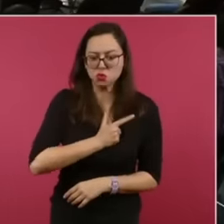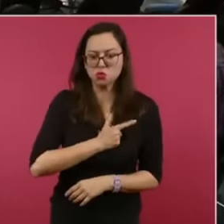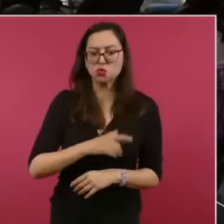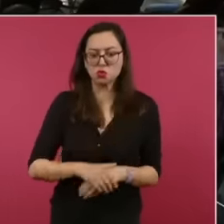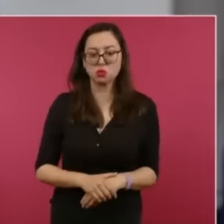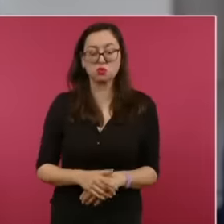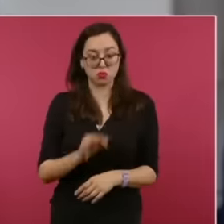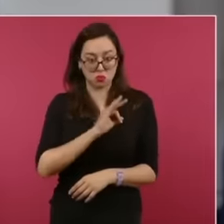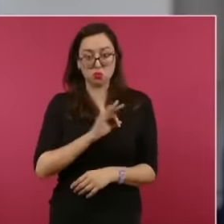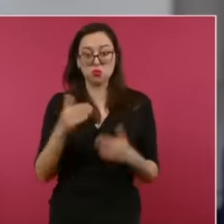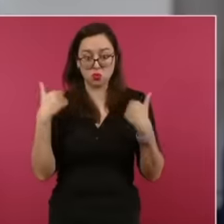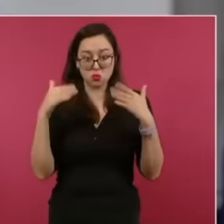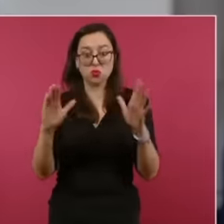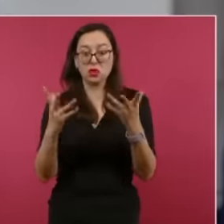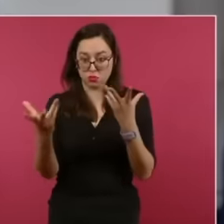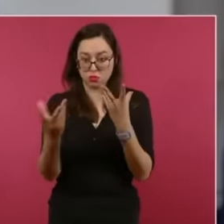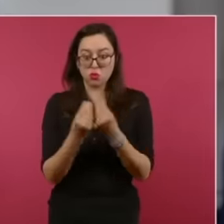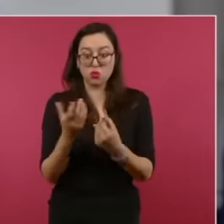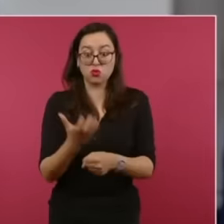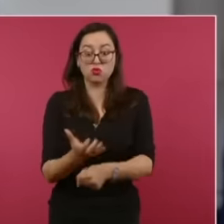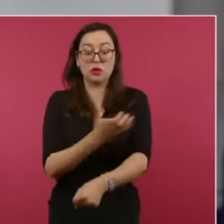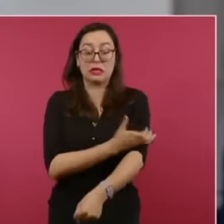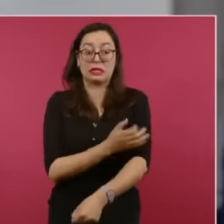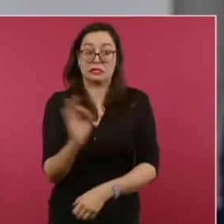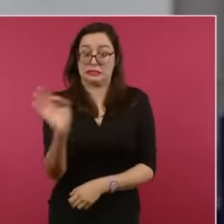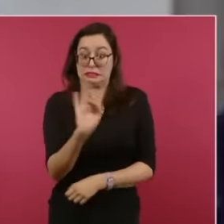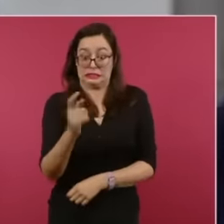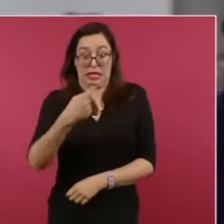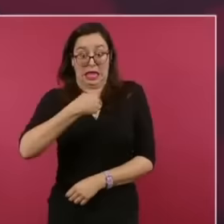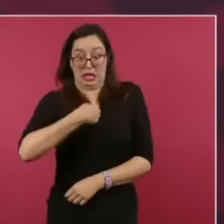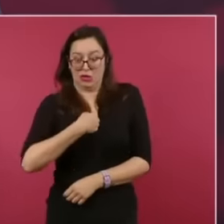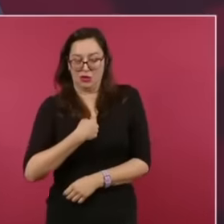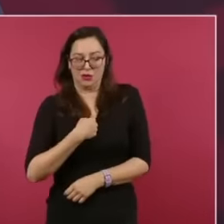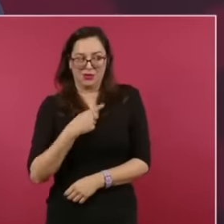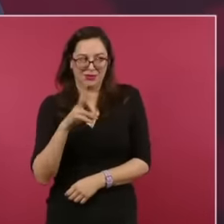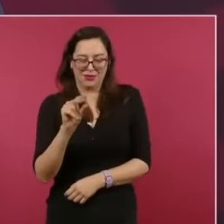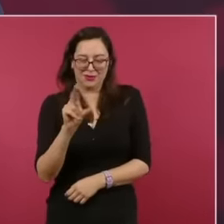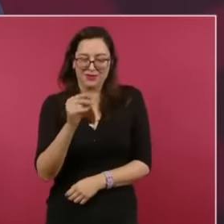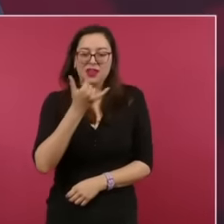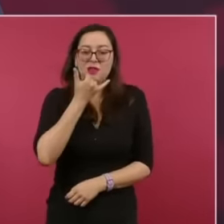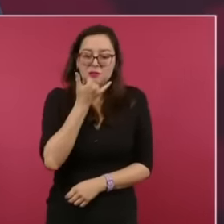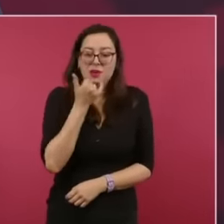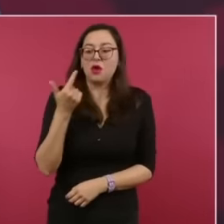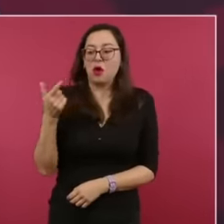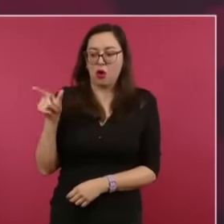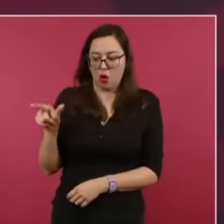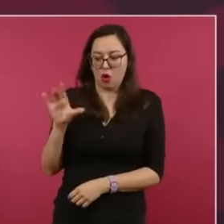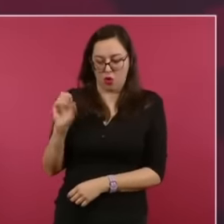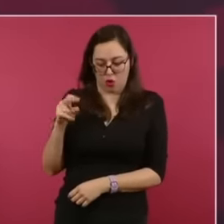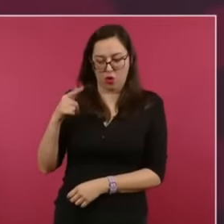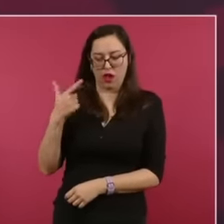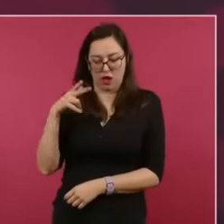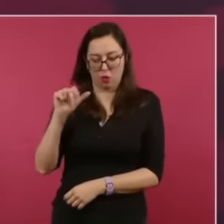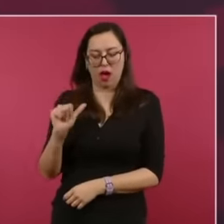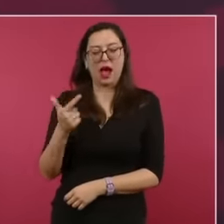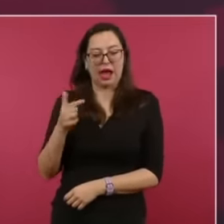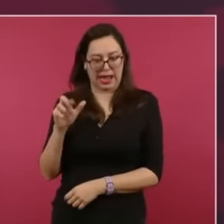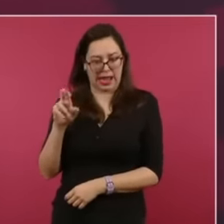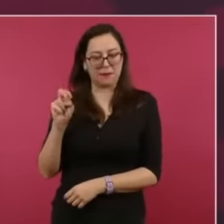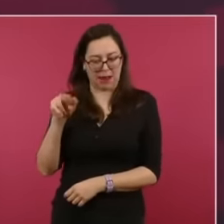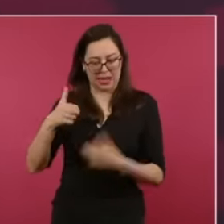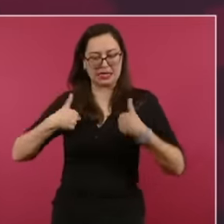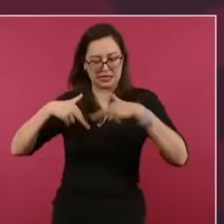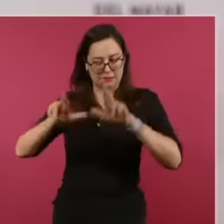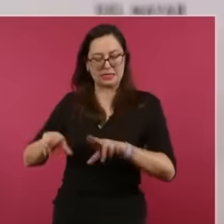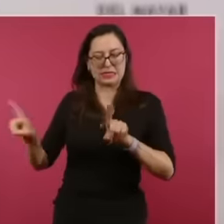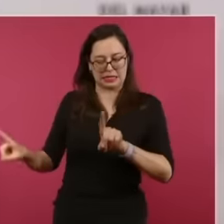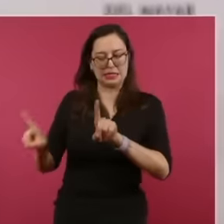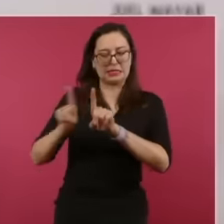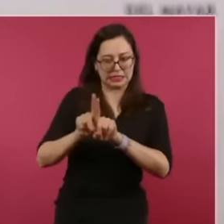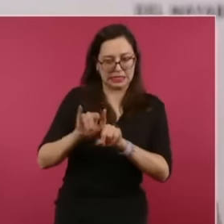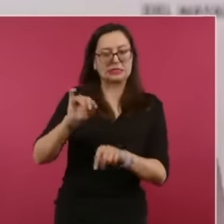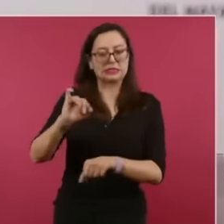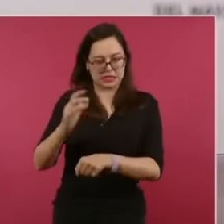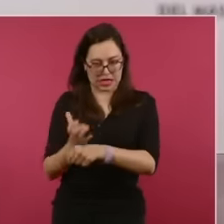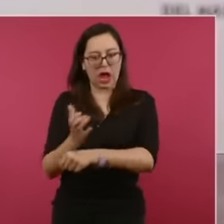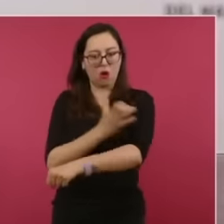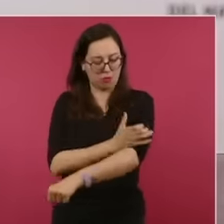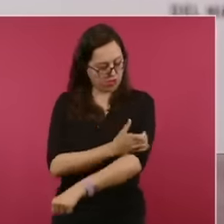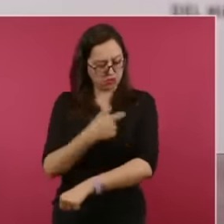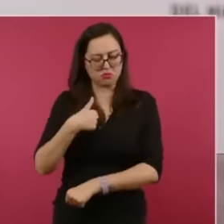accompany me and I can but but Germán yes Germán does accompany you and This because it is a problem to